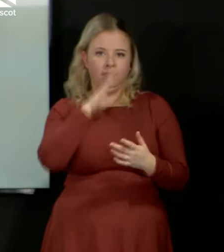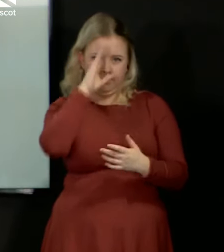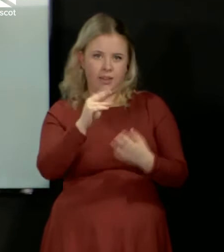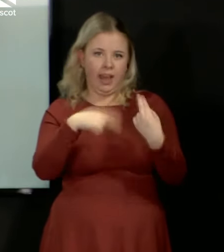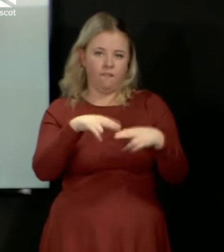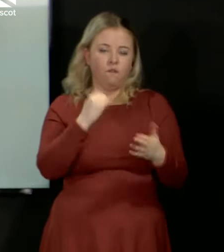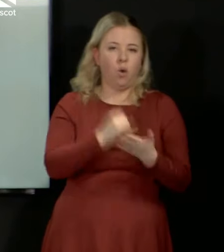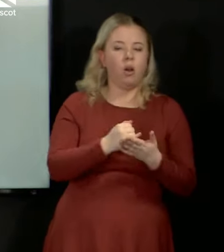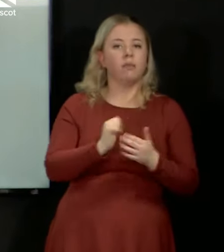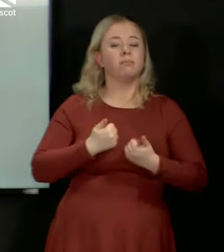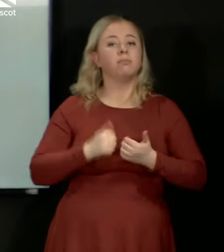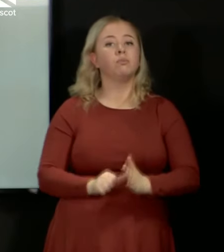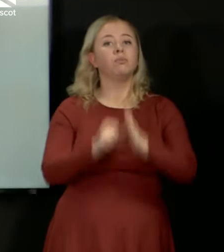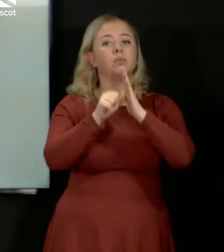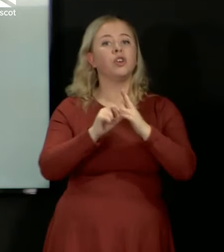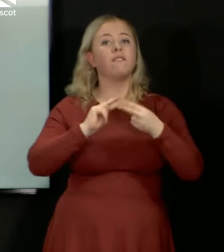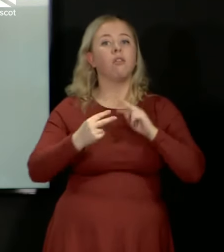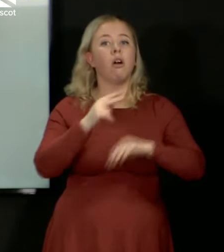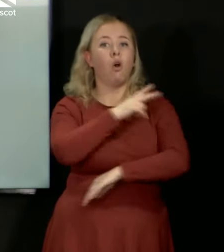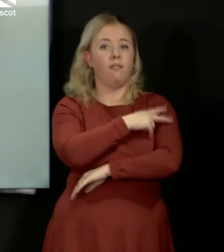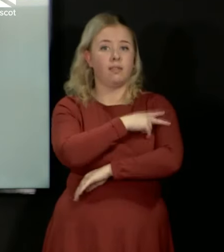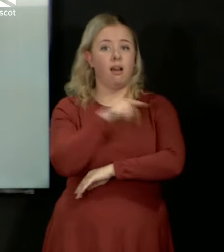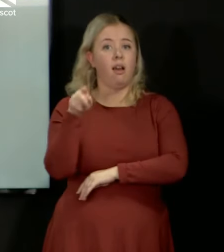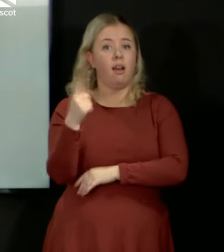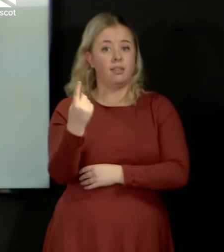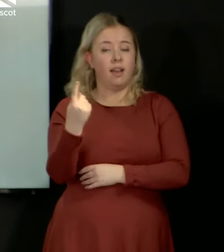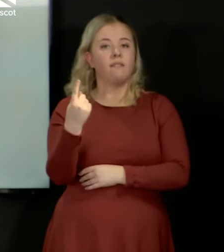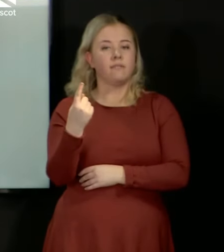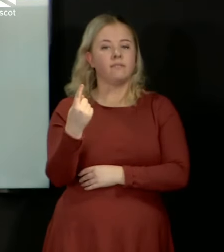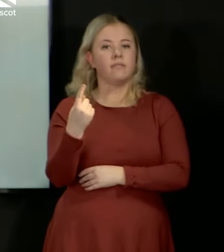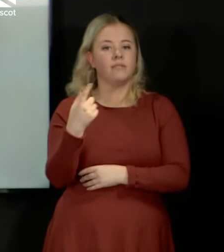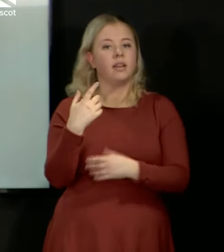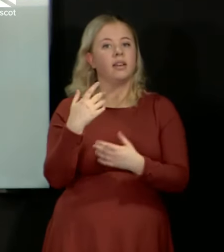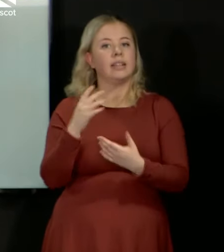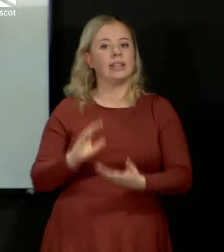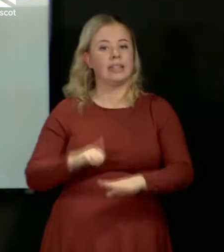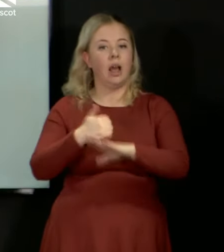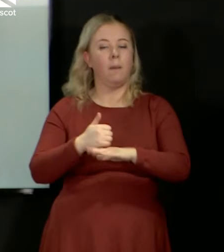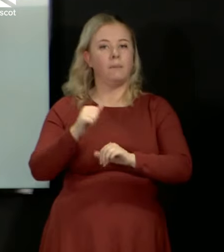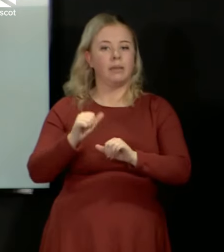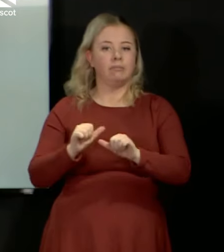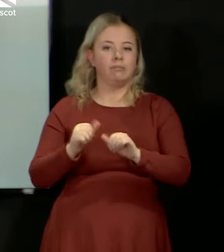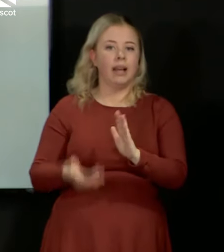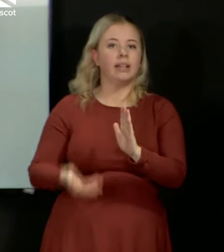Chief Nursing Officer has taken additional steps, alongside the work that we have done